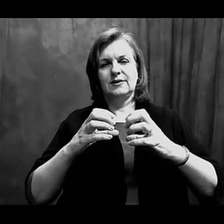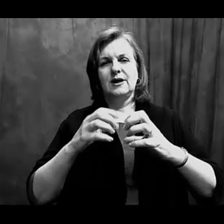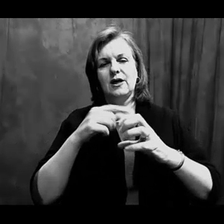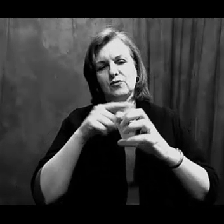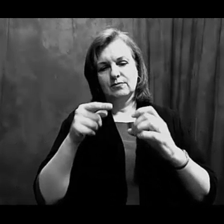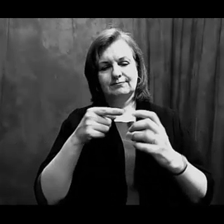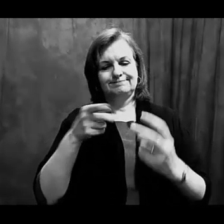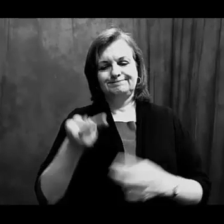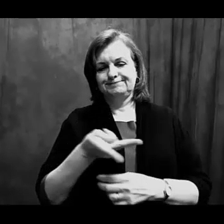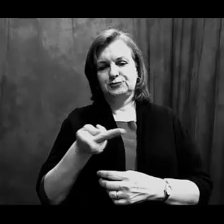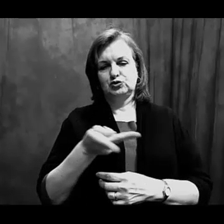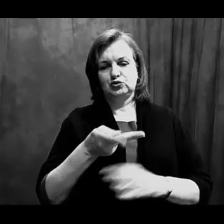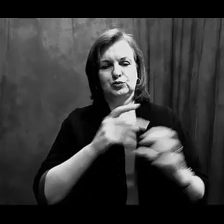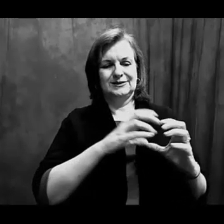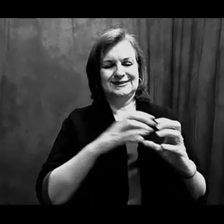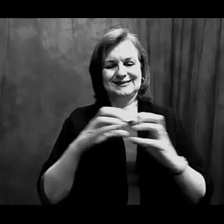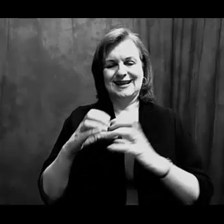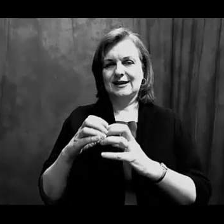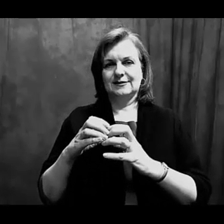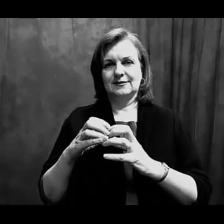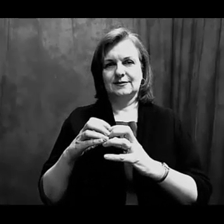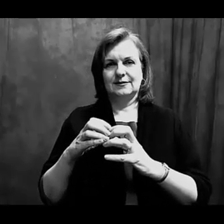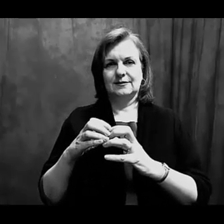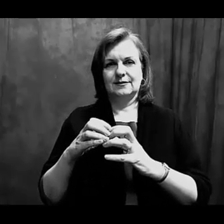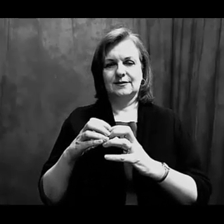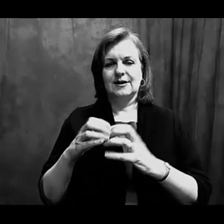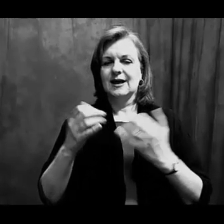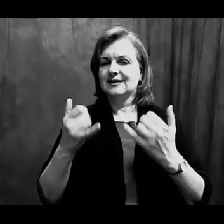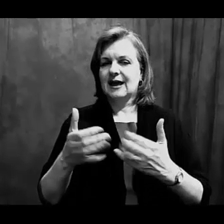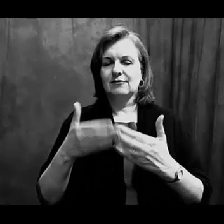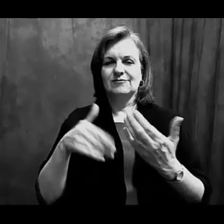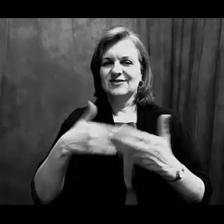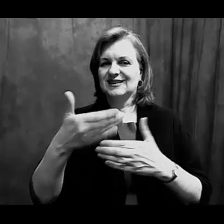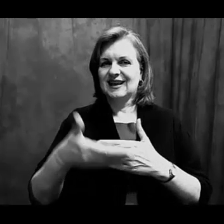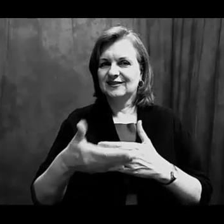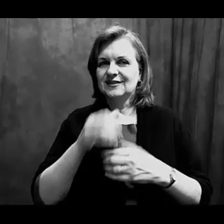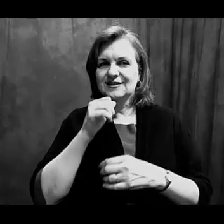and those two cells now NO INTERPHASE!